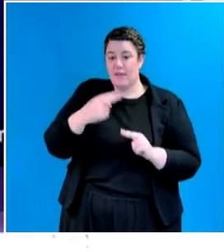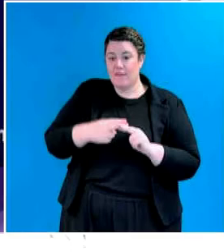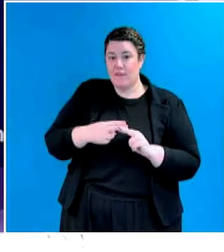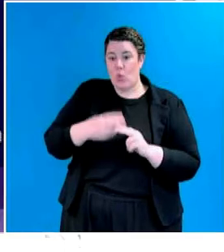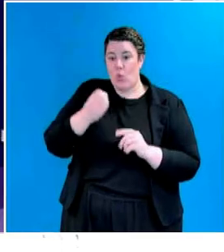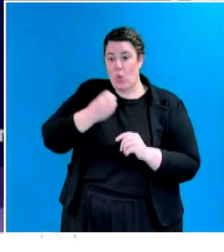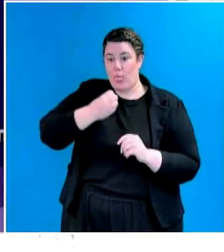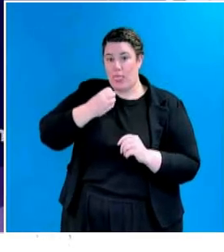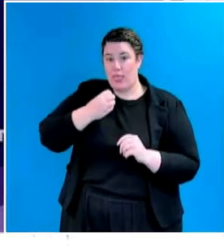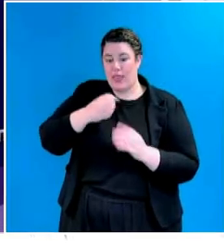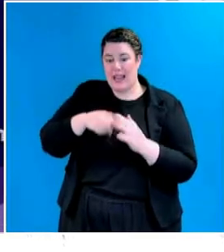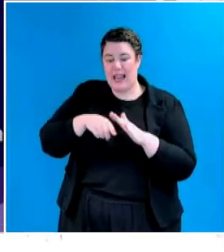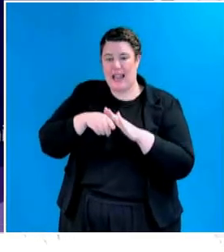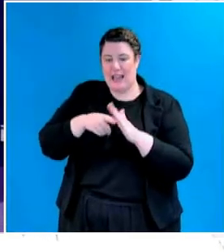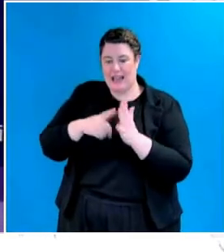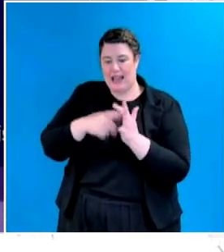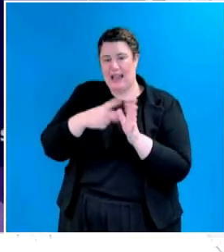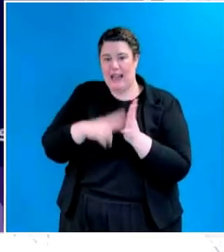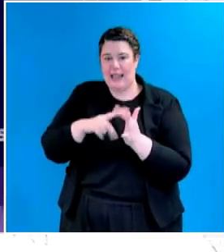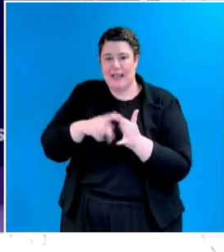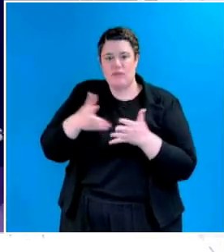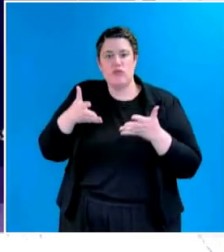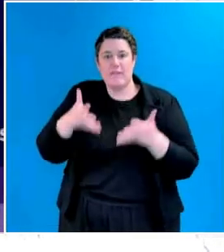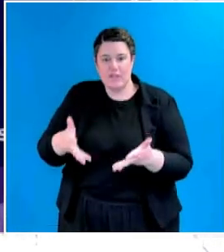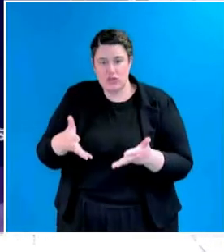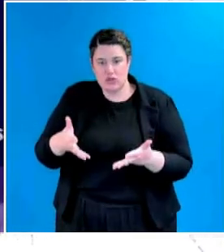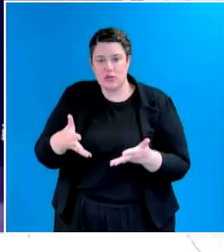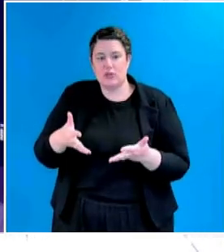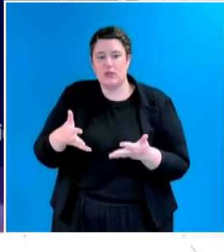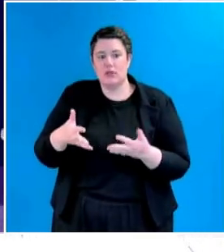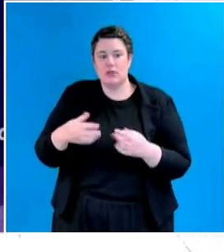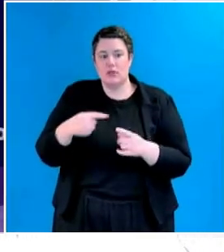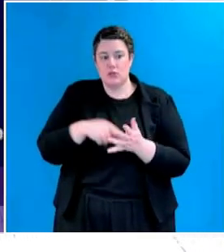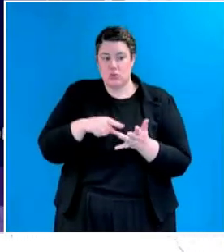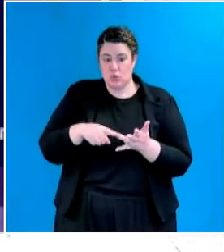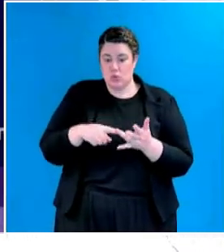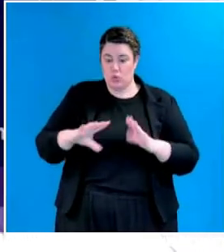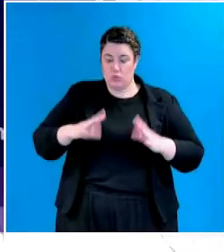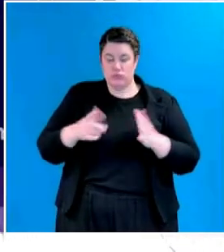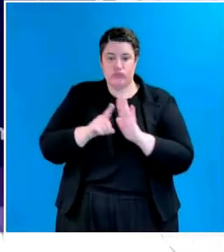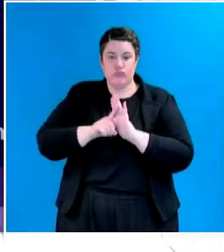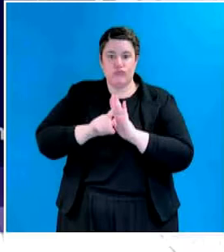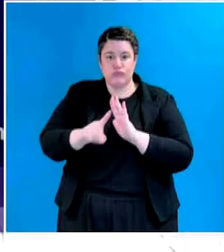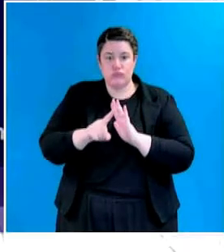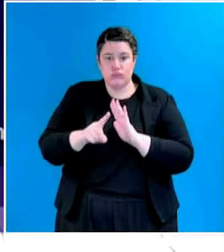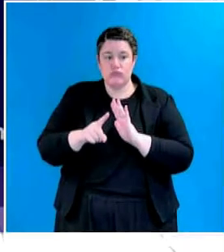provision to be --- to have an automatic right to appear, as is the case in